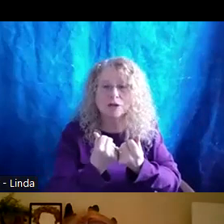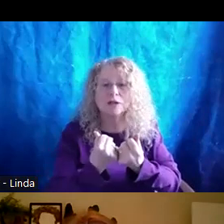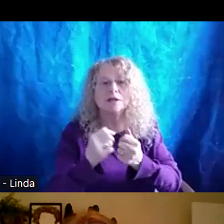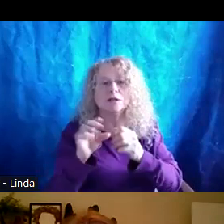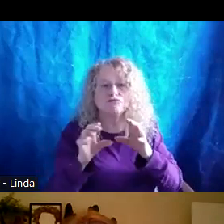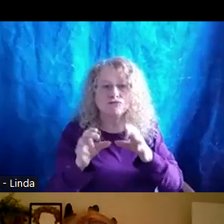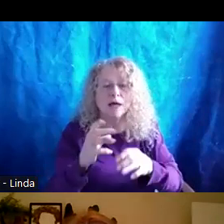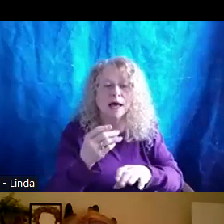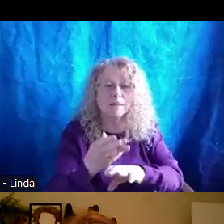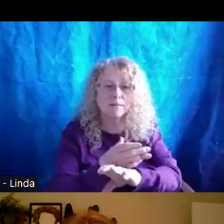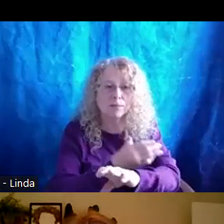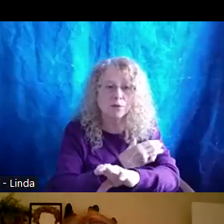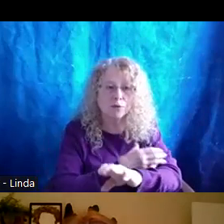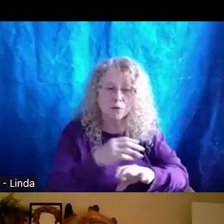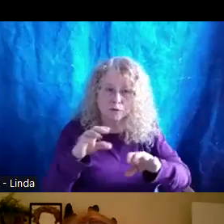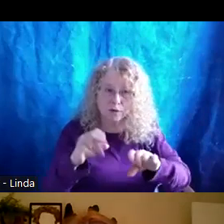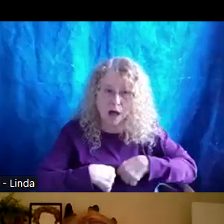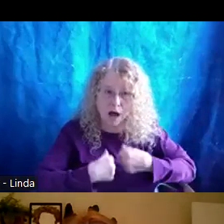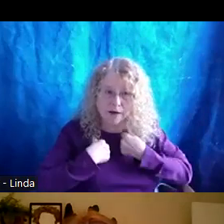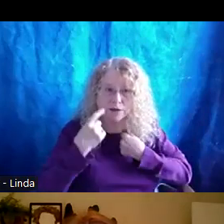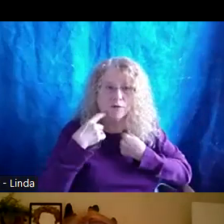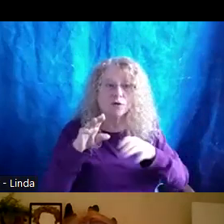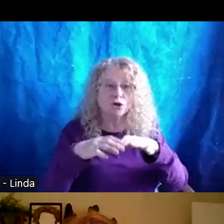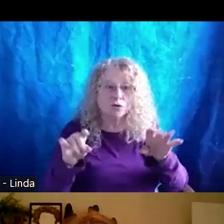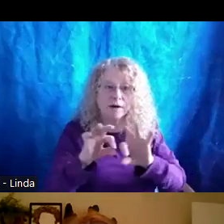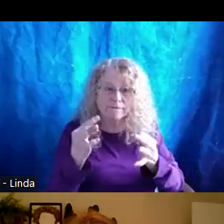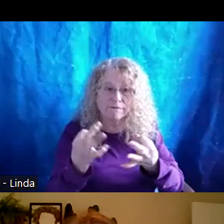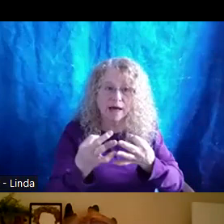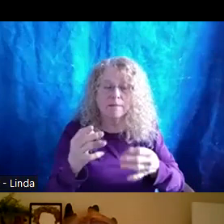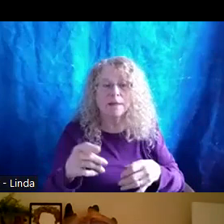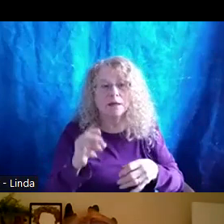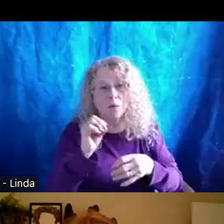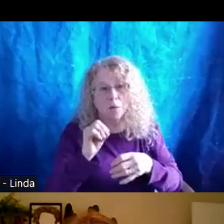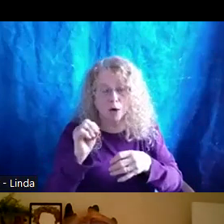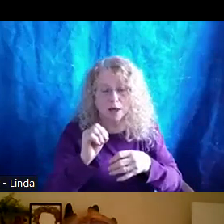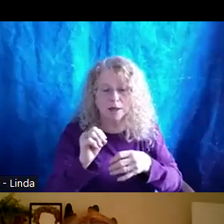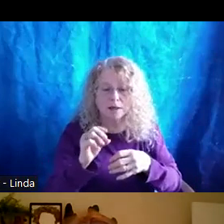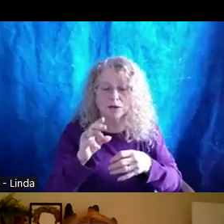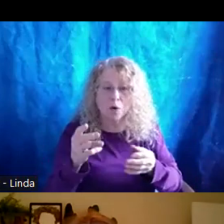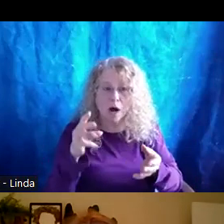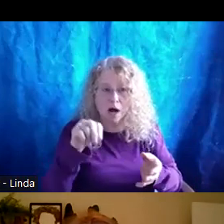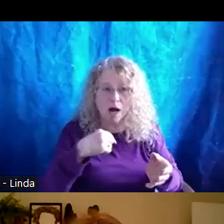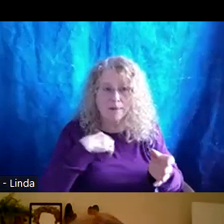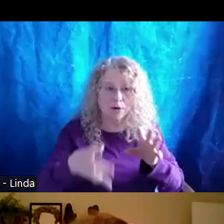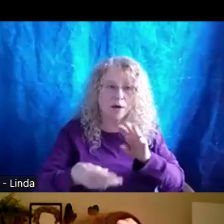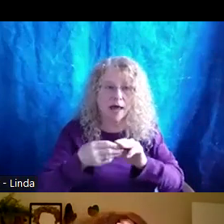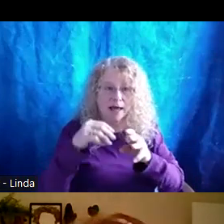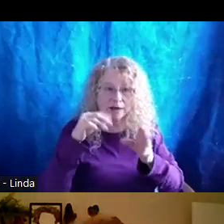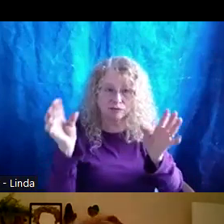I'LL GO AHEAD AND PUT THE DETAILS OF HOW FOLKS CAN PROVIDE FEEDBACK IN THE CHAT BUT ESSENTIALLY